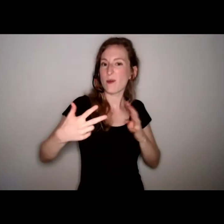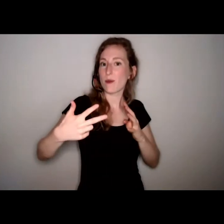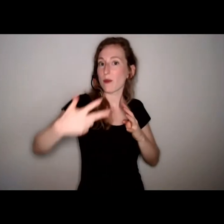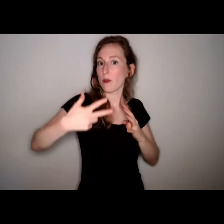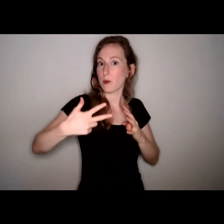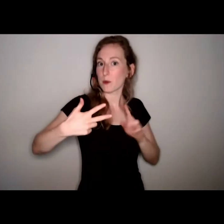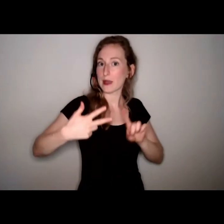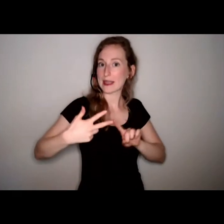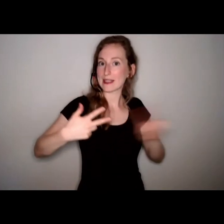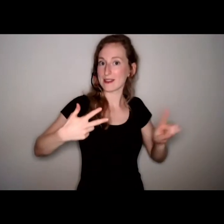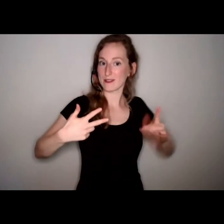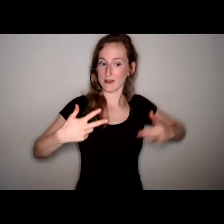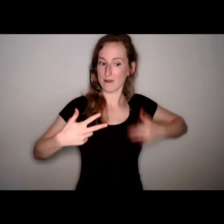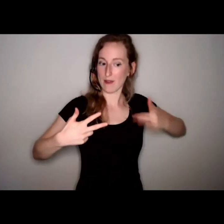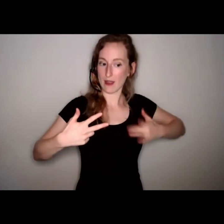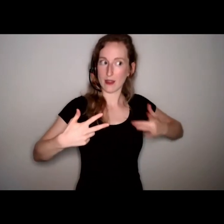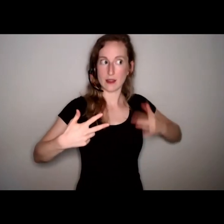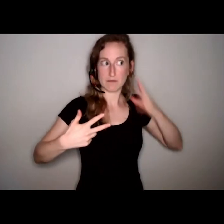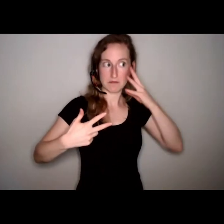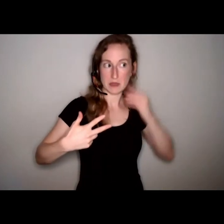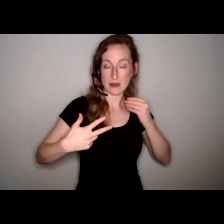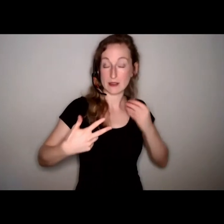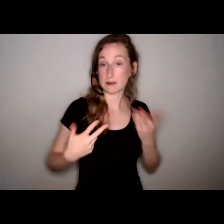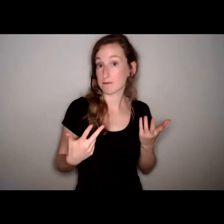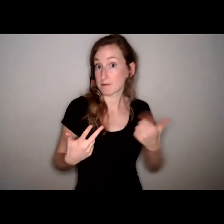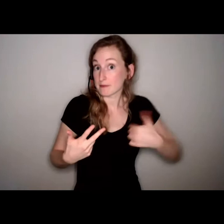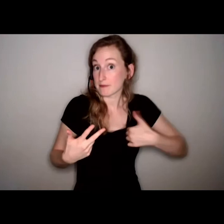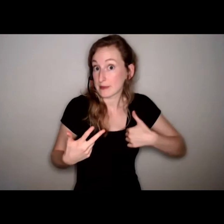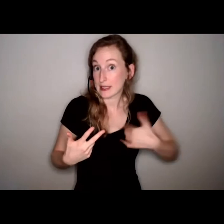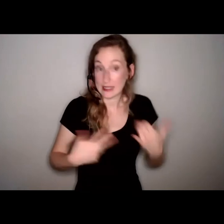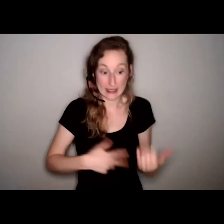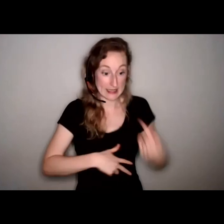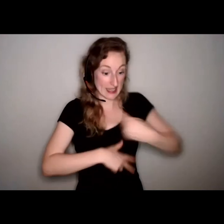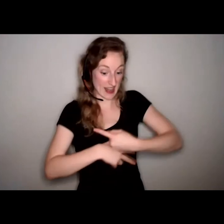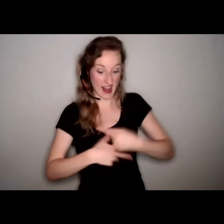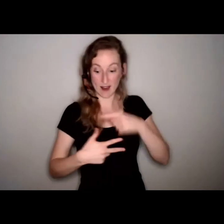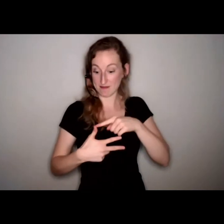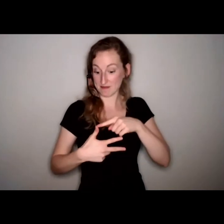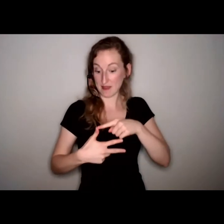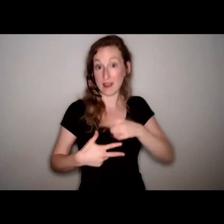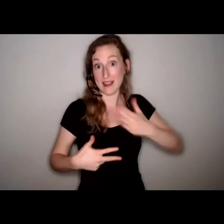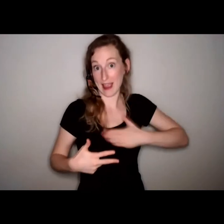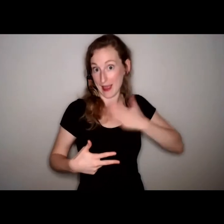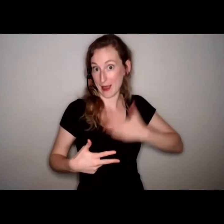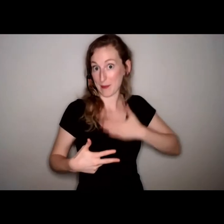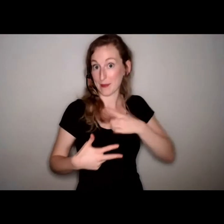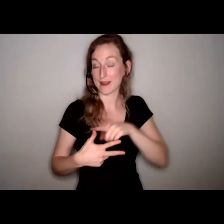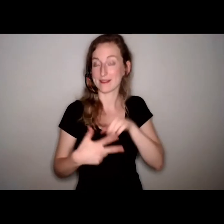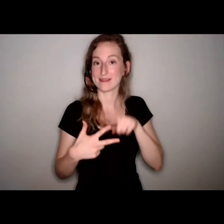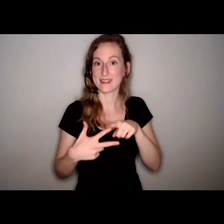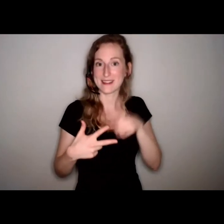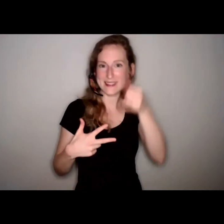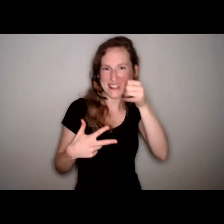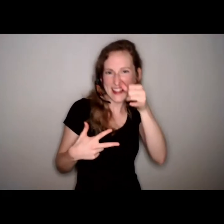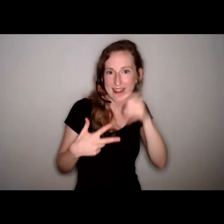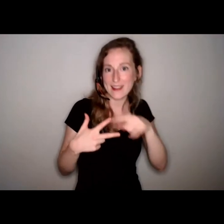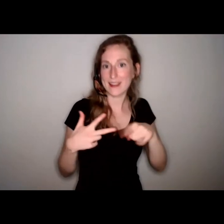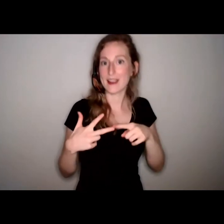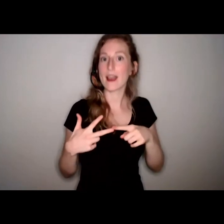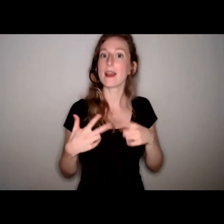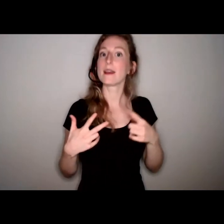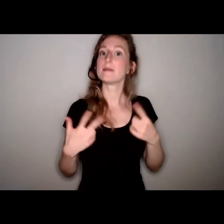Today, I’ve felt happy, silly and peaceful.